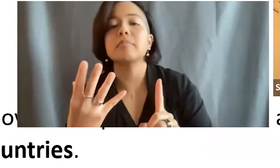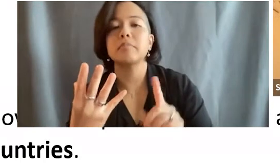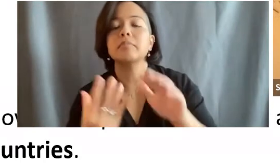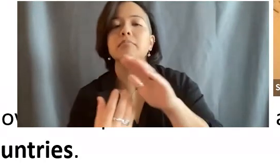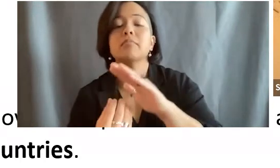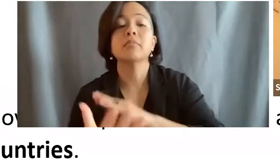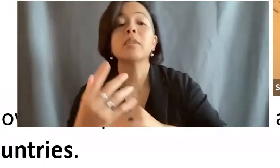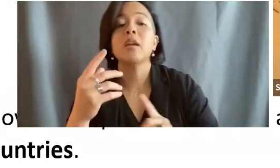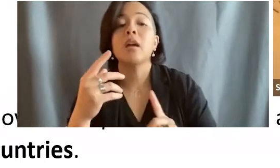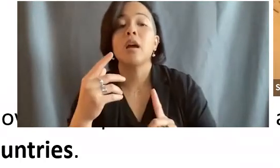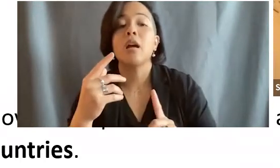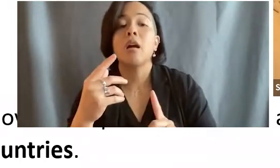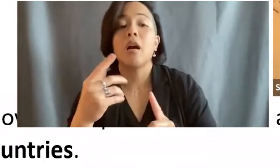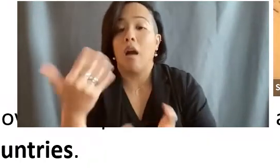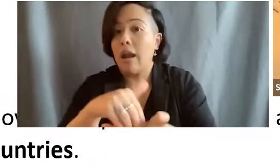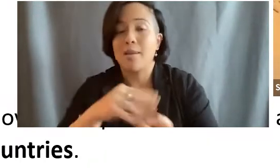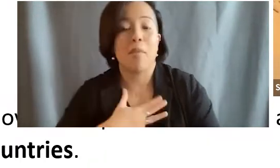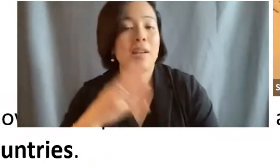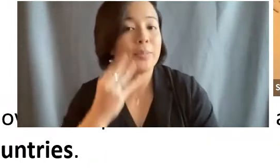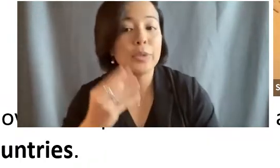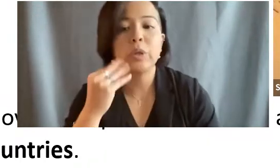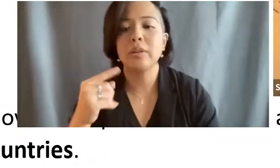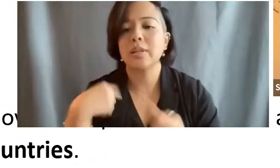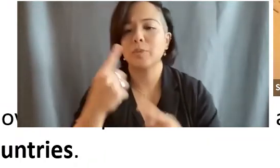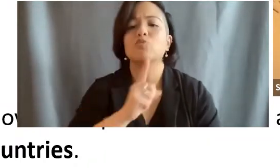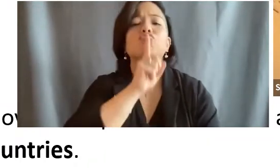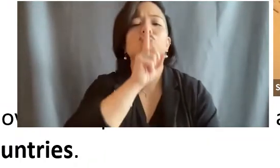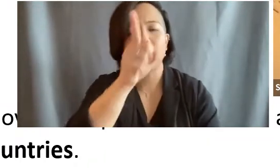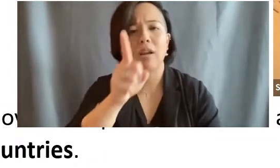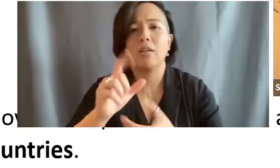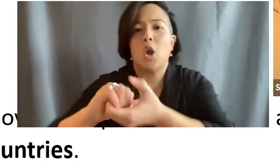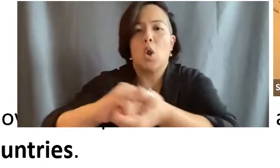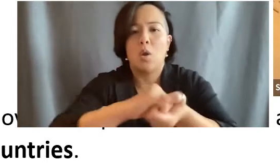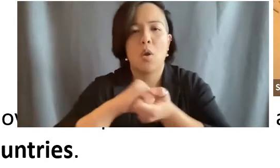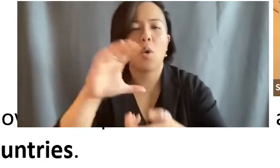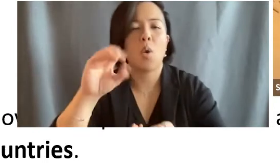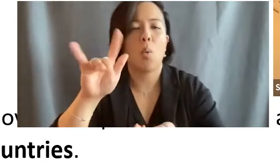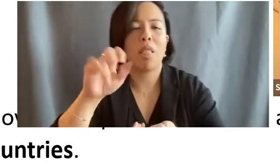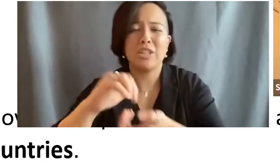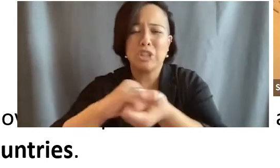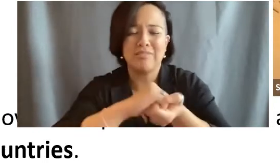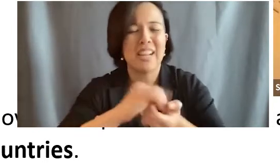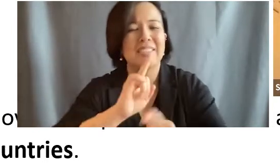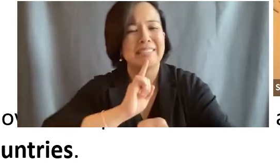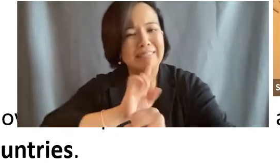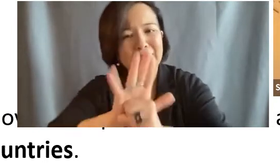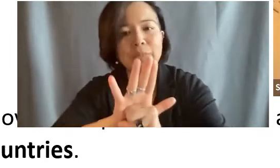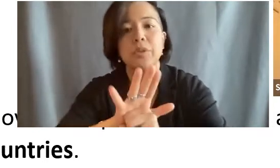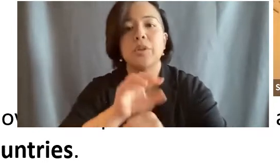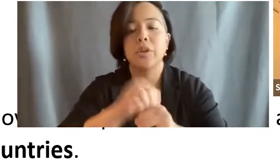there's been a real coalition of the committed in the COVID response. Really impressed by the international community and bilateral donors coming